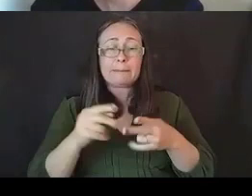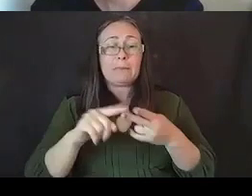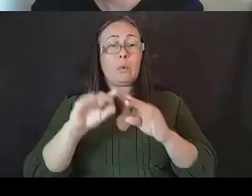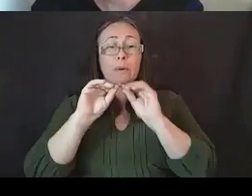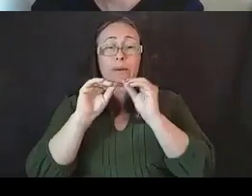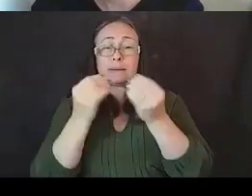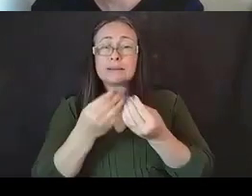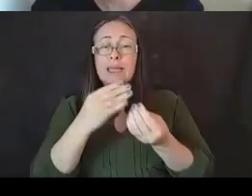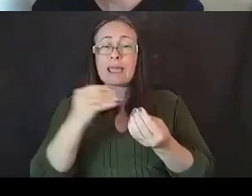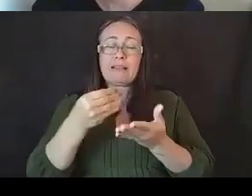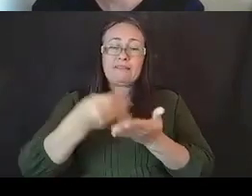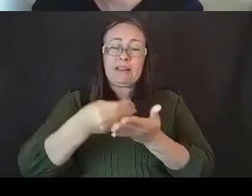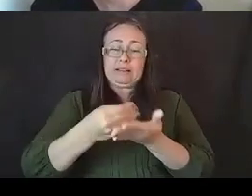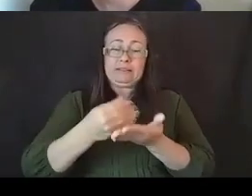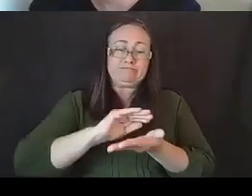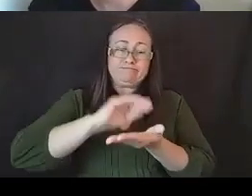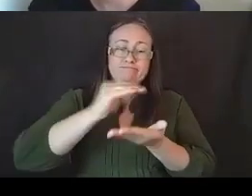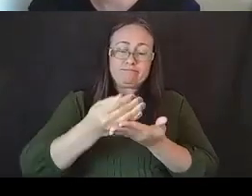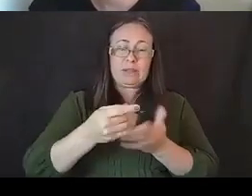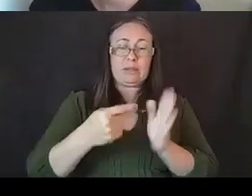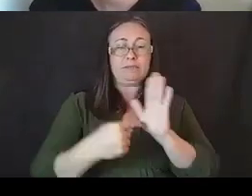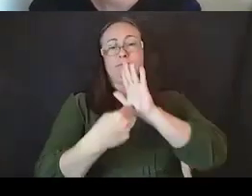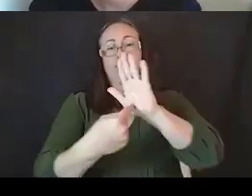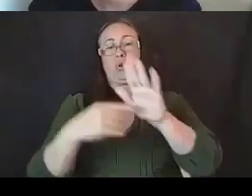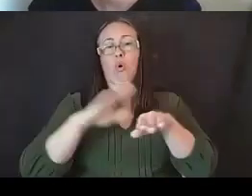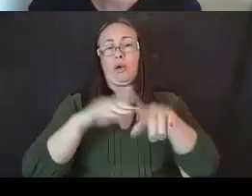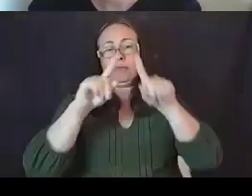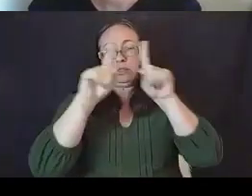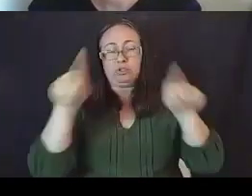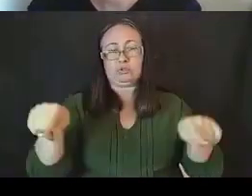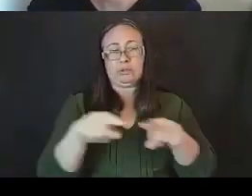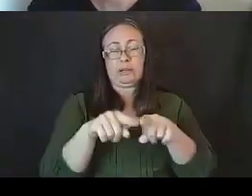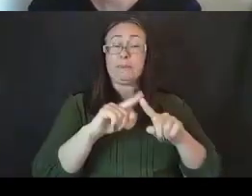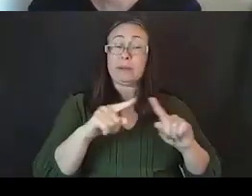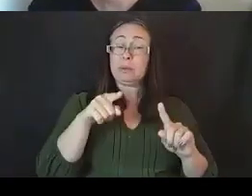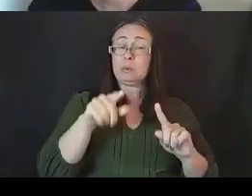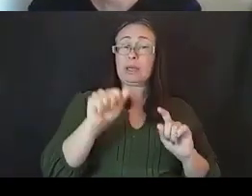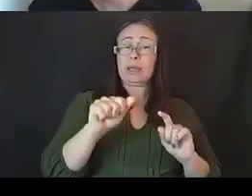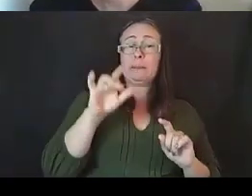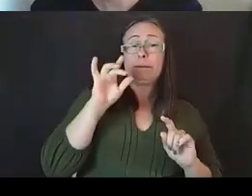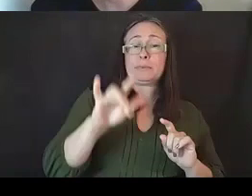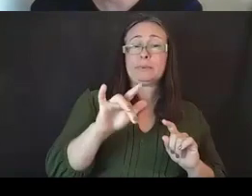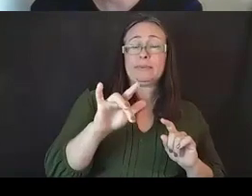and funding information are presented right on this screen, but you can click the hyperlinks to view more details,